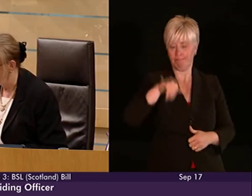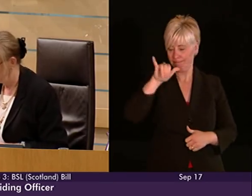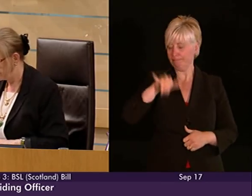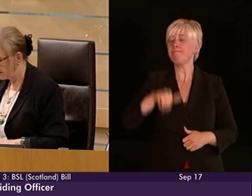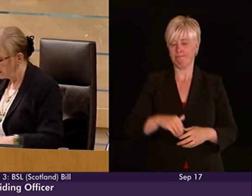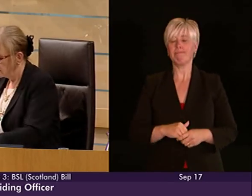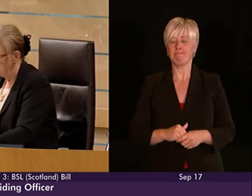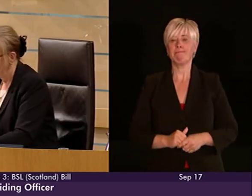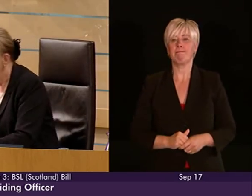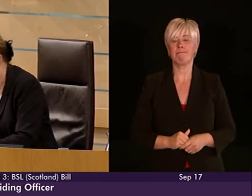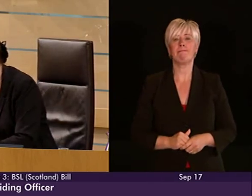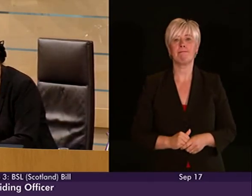The Deputy Presiding Officer: Amendment 7 is agreed to.